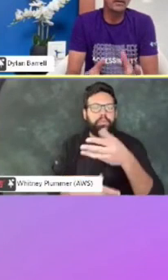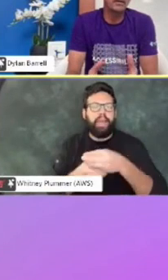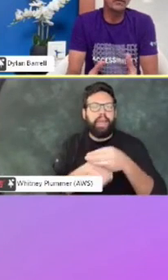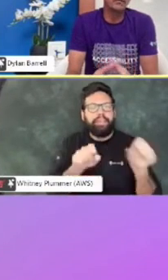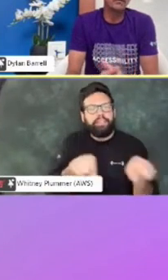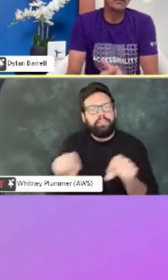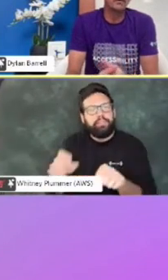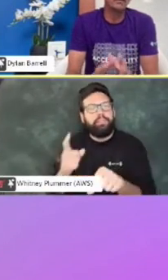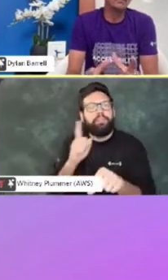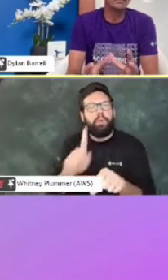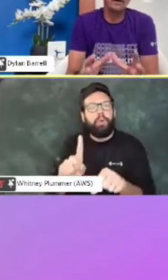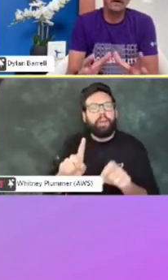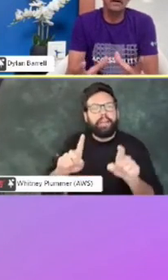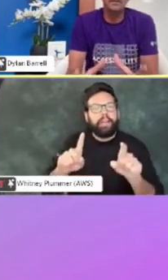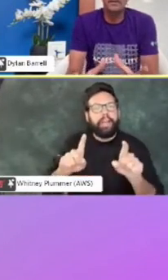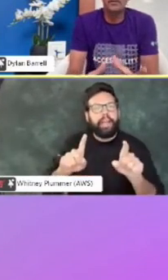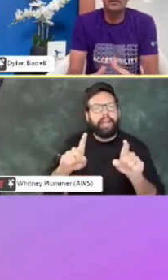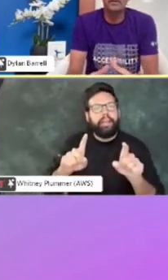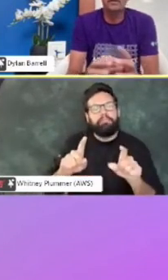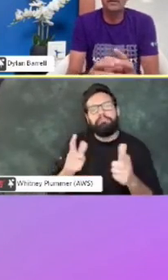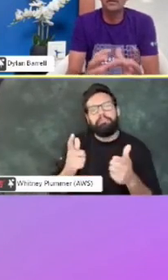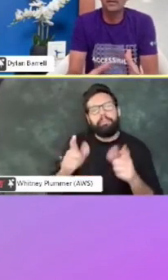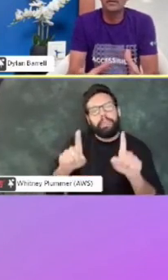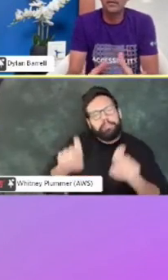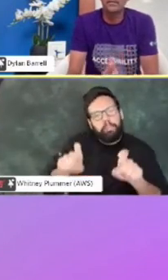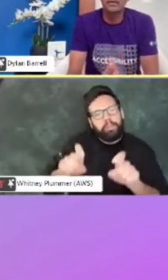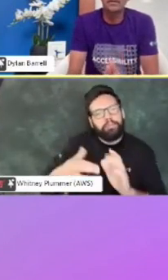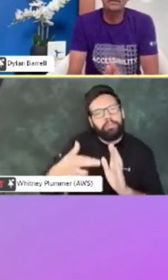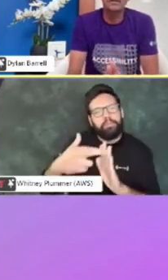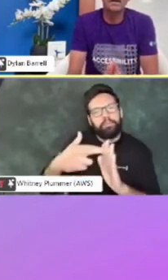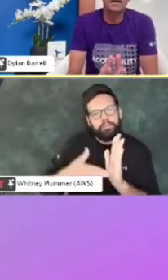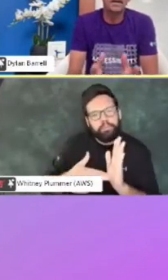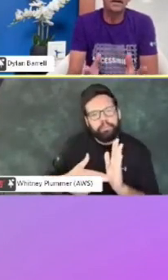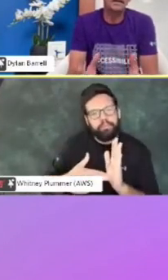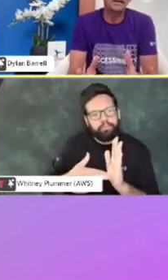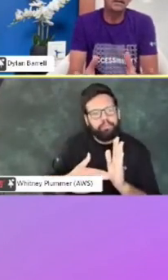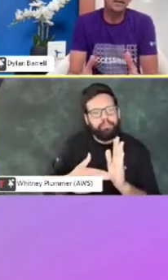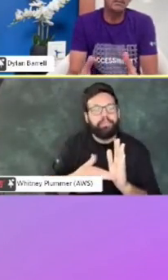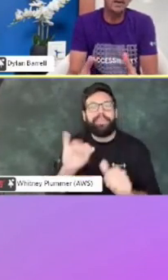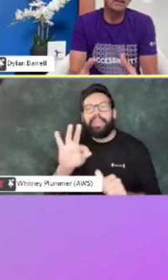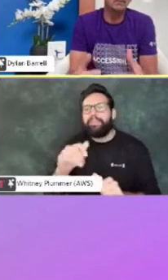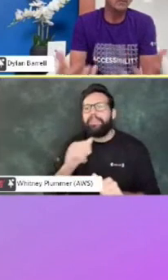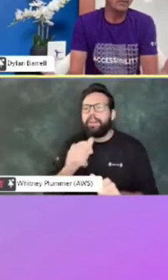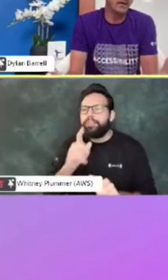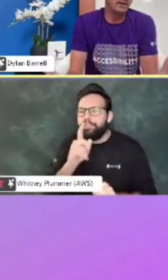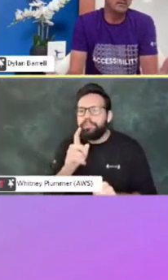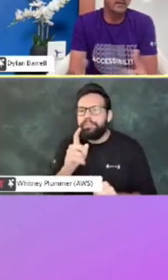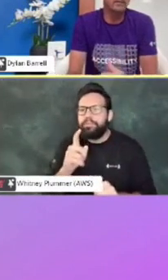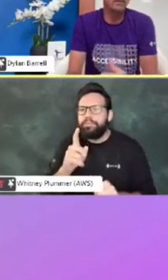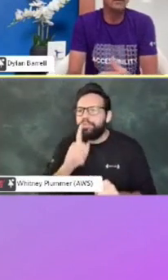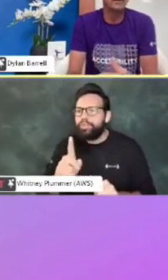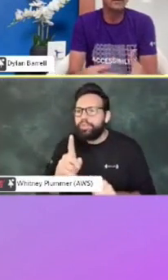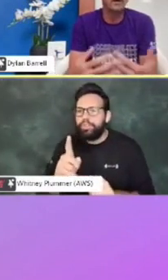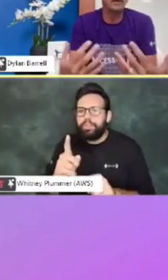These are rules where we're not a hundred percent sure that the zero false positive thing is being met and we wanna make them available